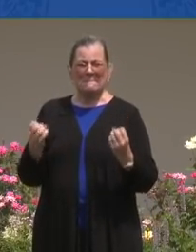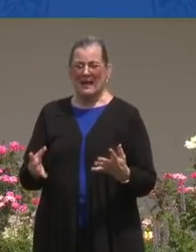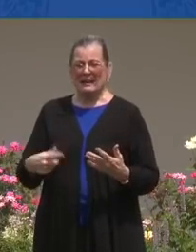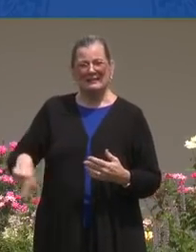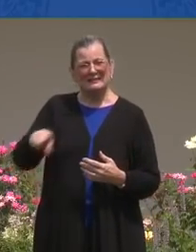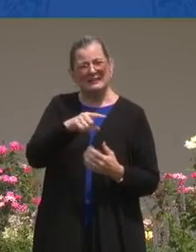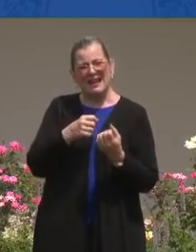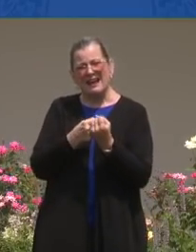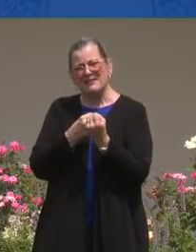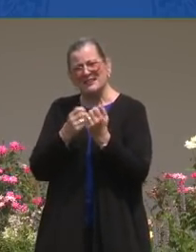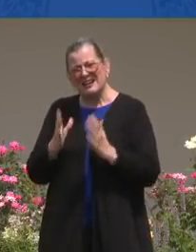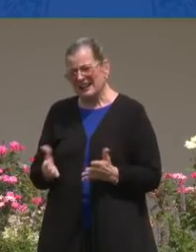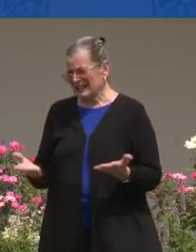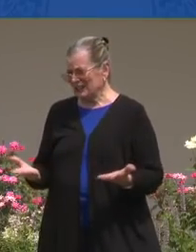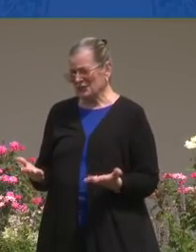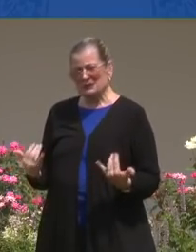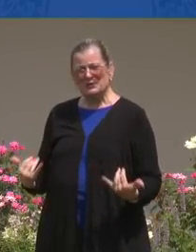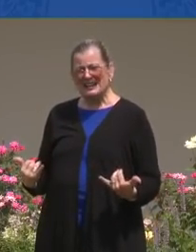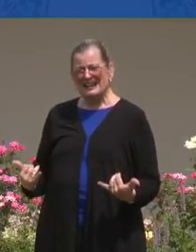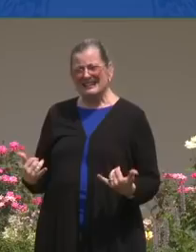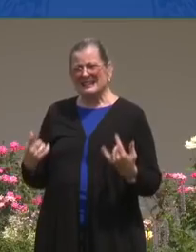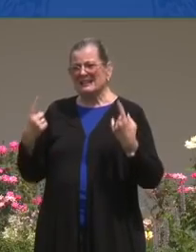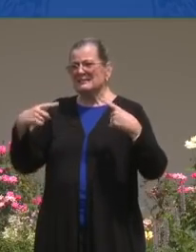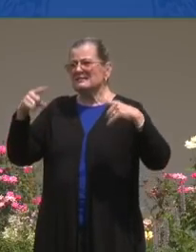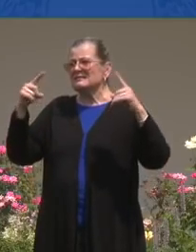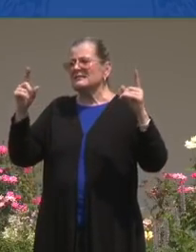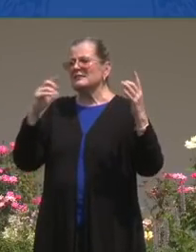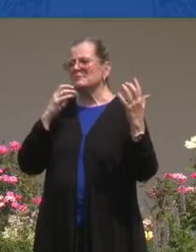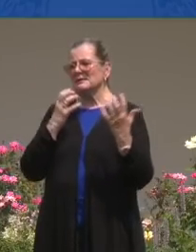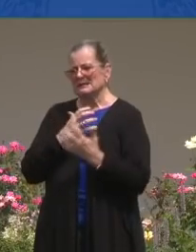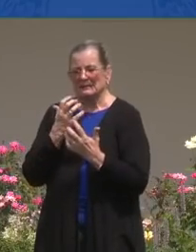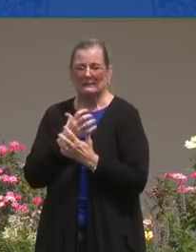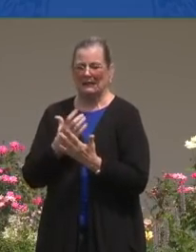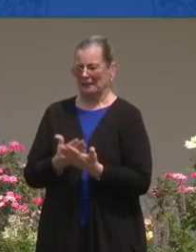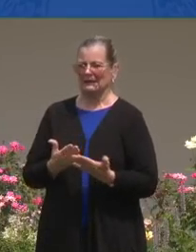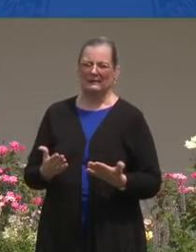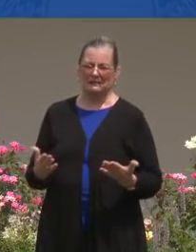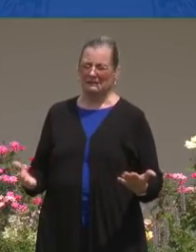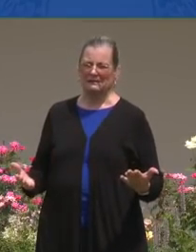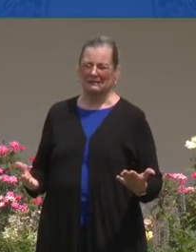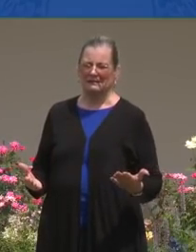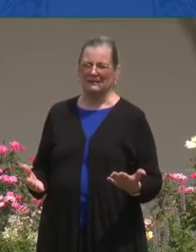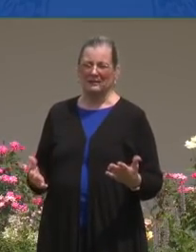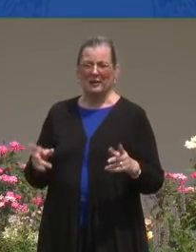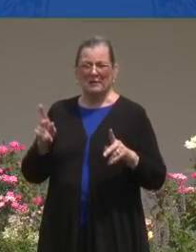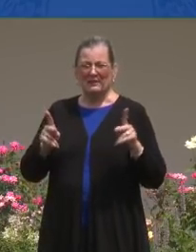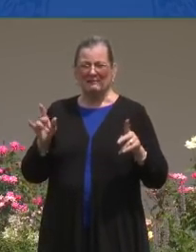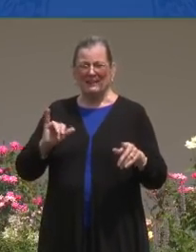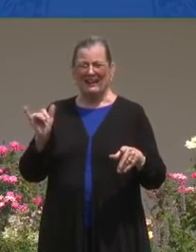People -- excuse me -- Mr. Tootle. Where are you?